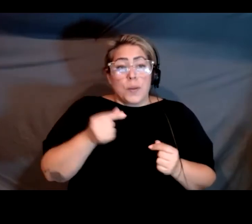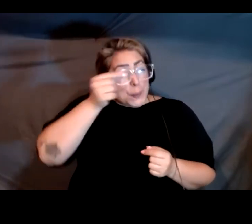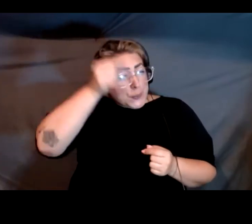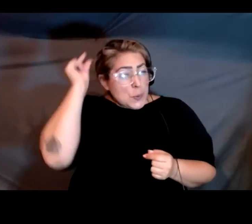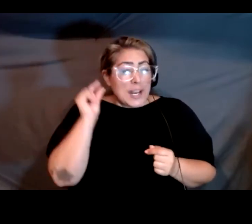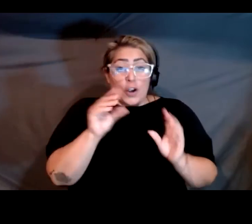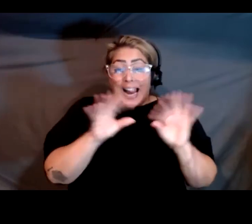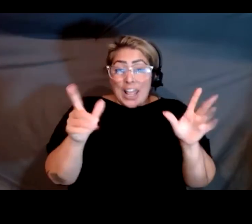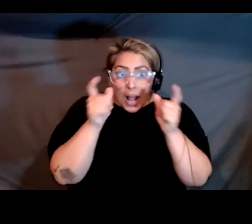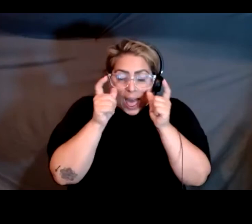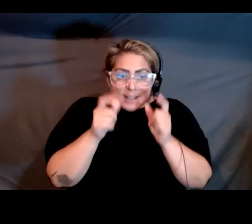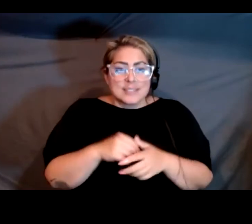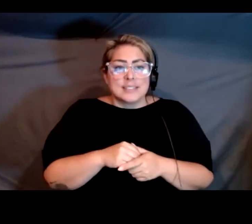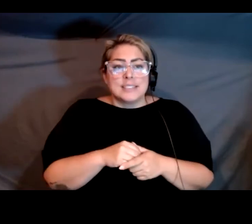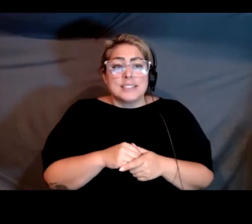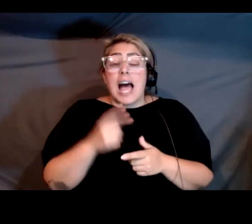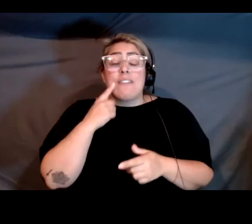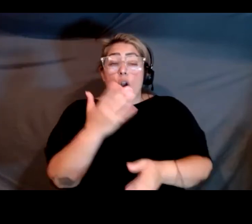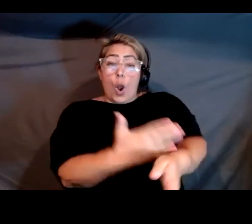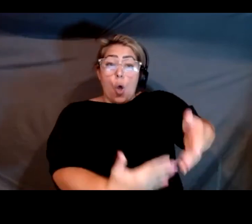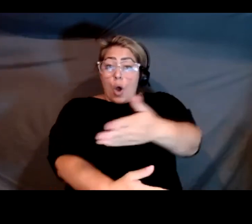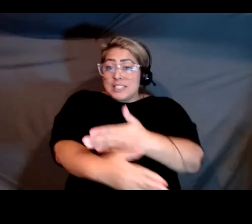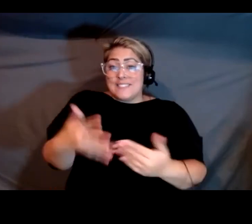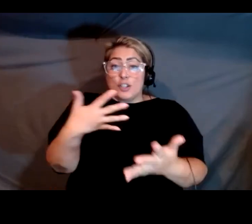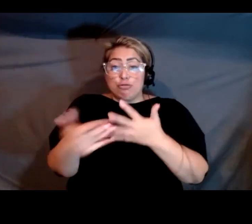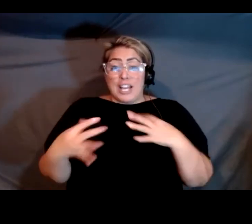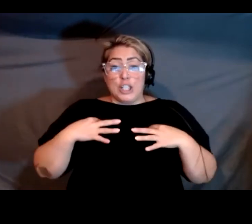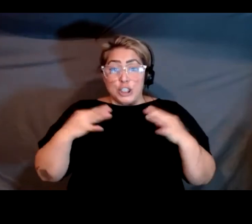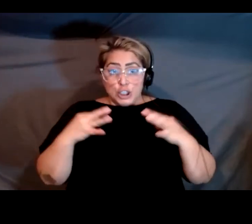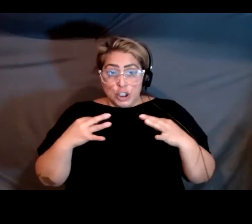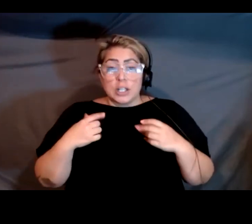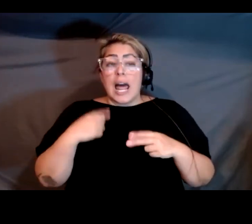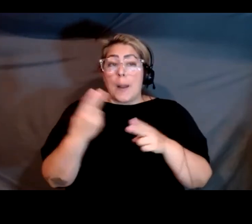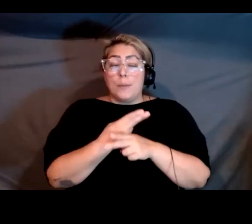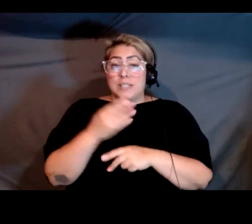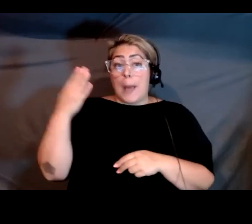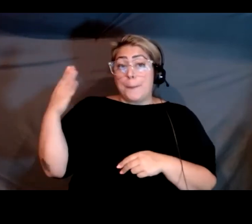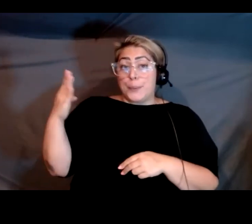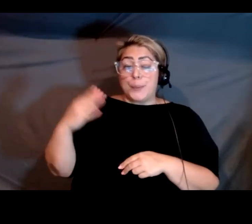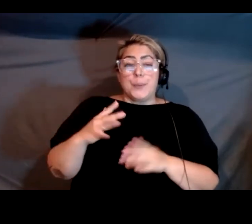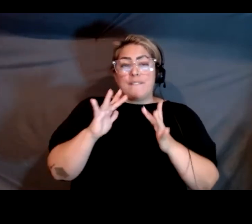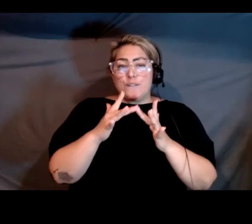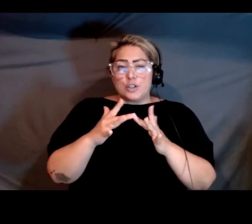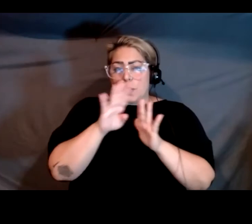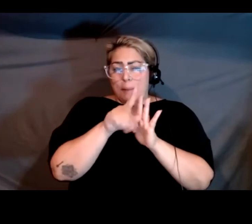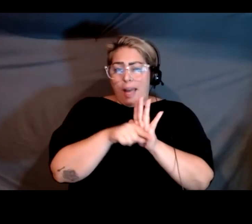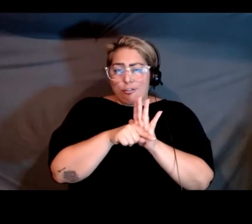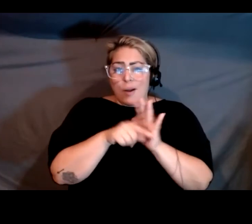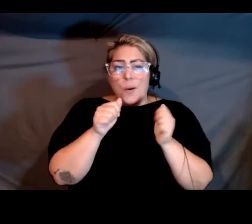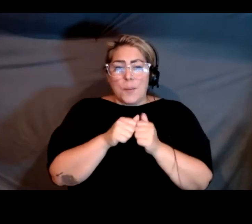And I'm using a blue virtual background with the Dance/NYC logo in the upper right corner.